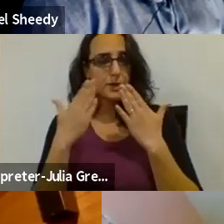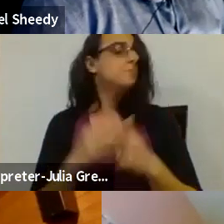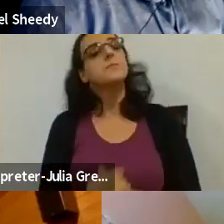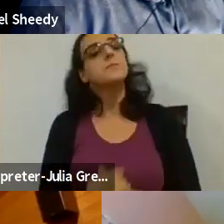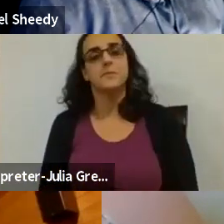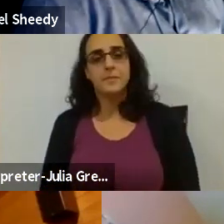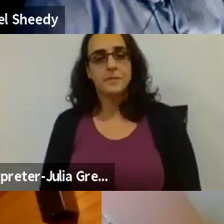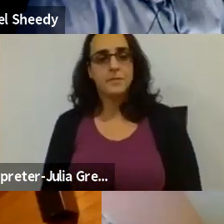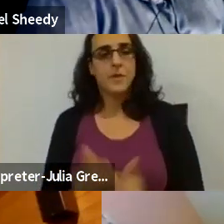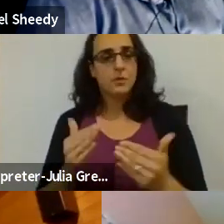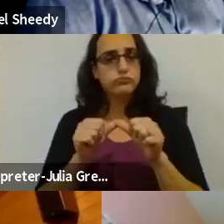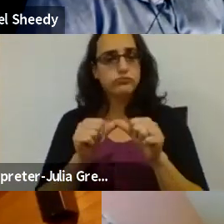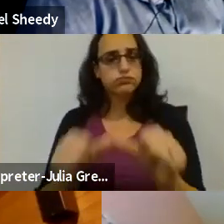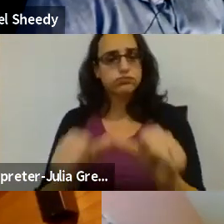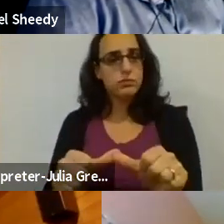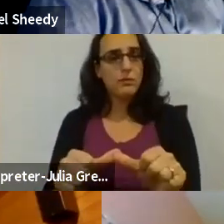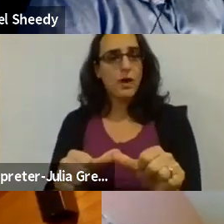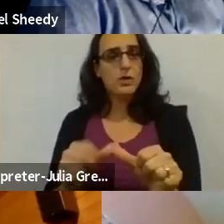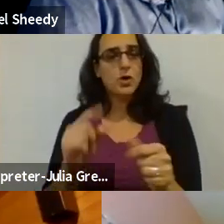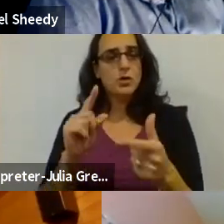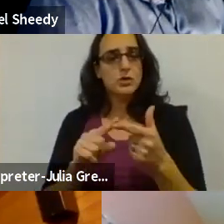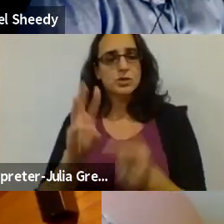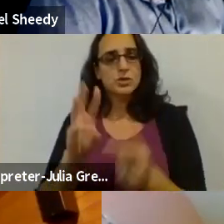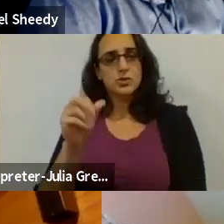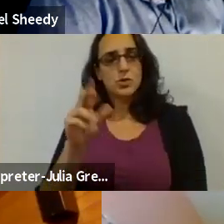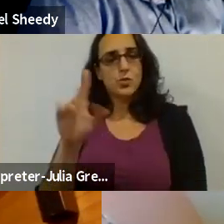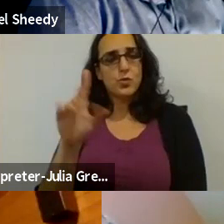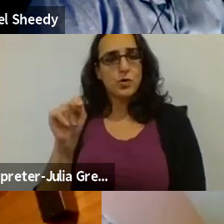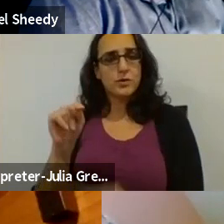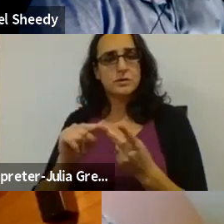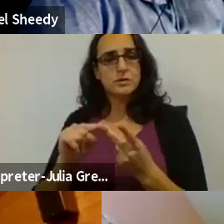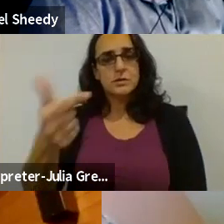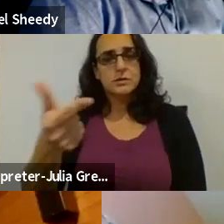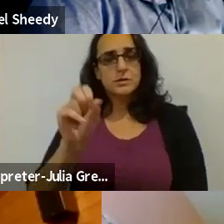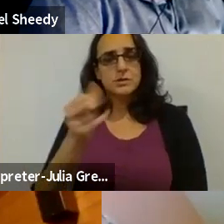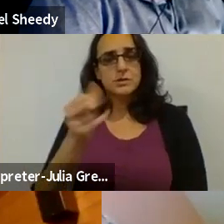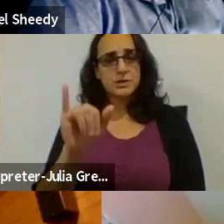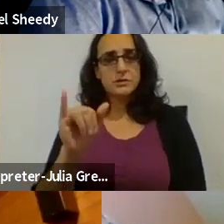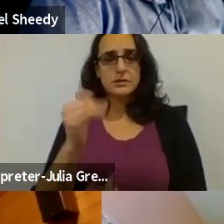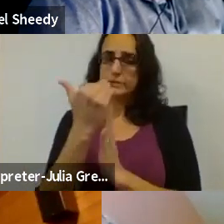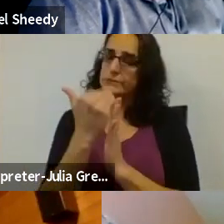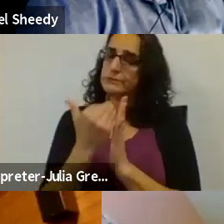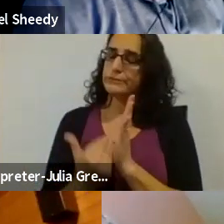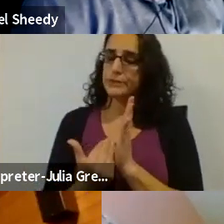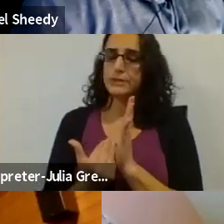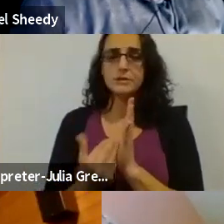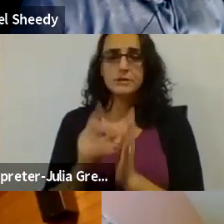Carolyn Gallagher: We'll move on to the Warren cherry. Sheri Cohen: Okay, there's a list of these 210 as a shortcut for me.